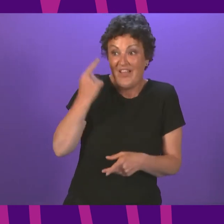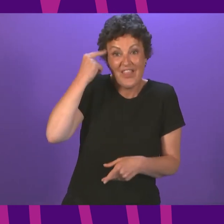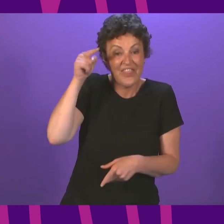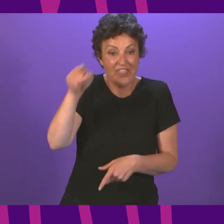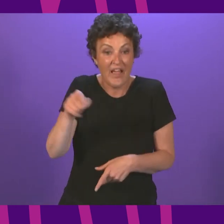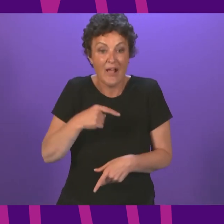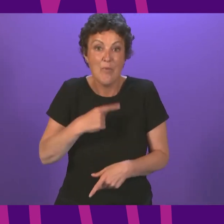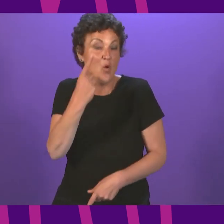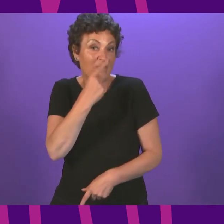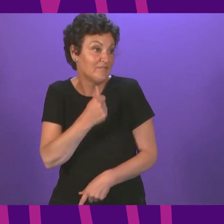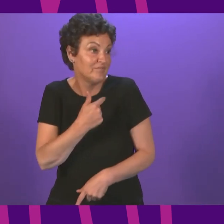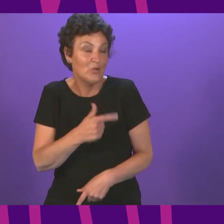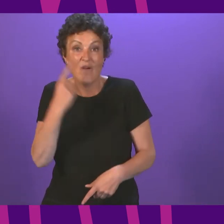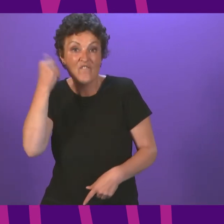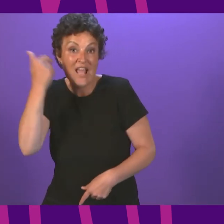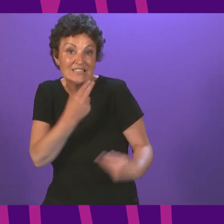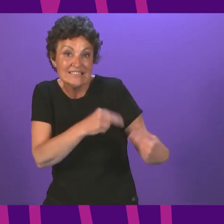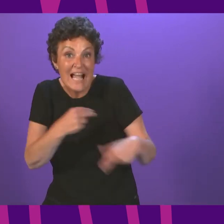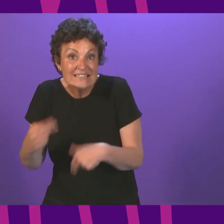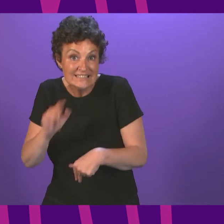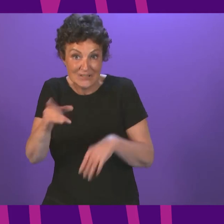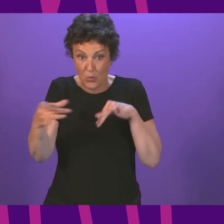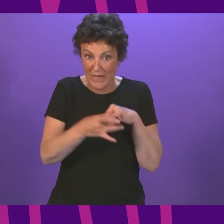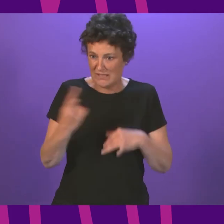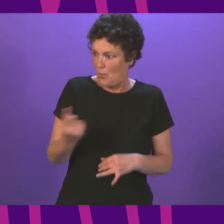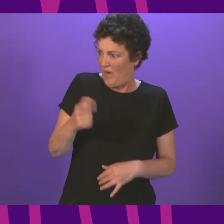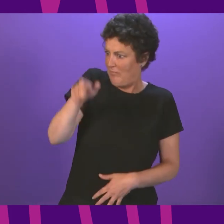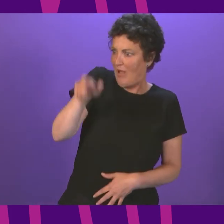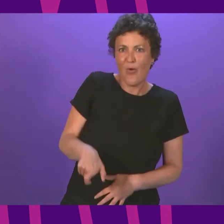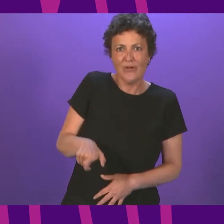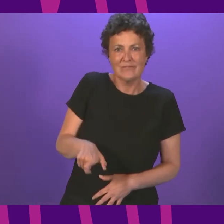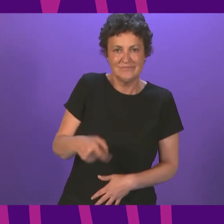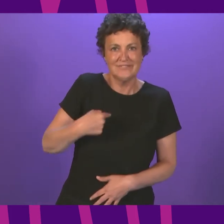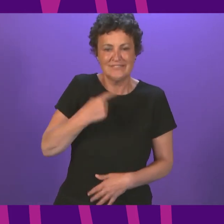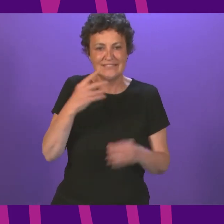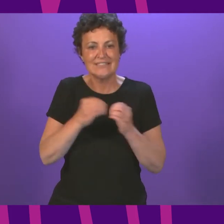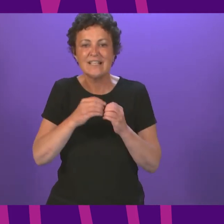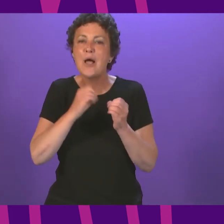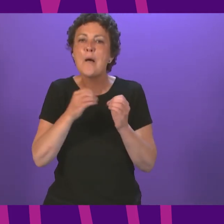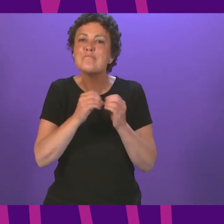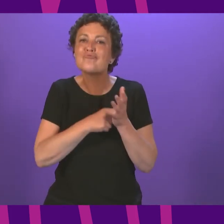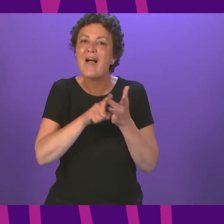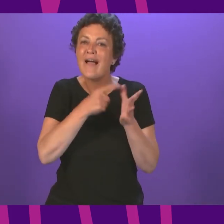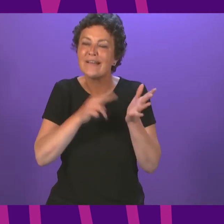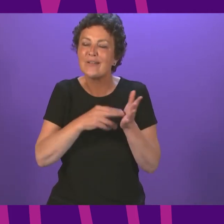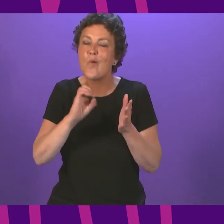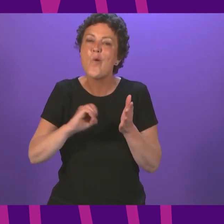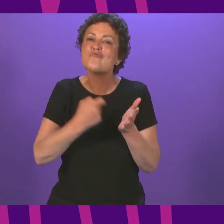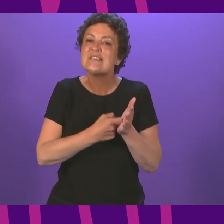dancing” at weddings; I was quoting my constituent Brian O’Riordan; I wish him well for his wedding on 31 July.